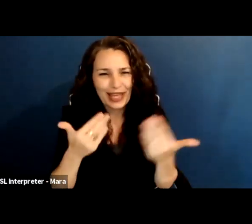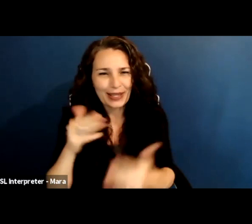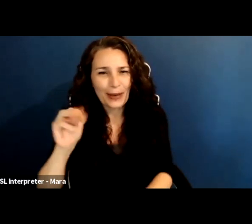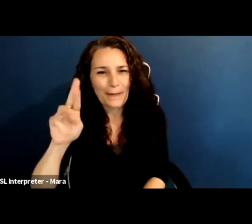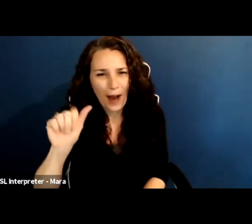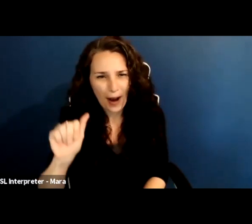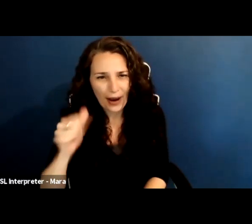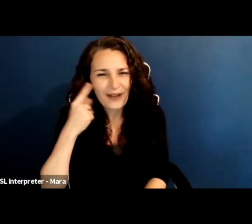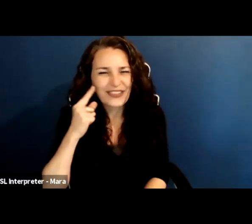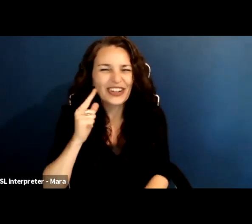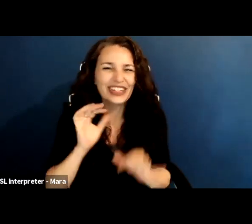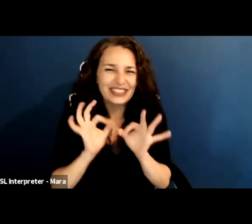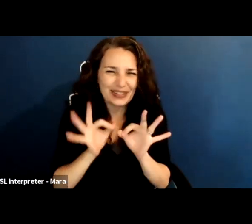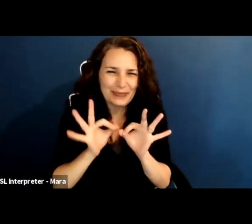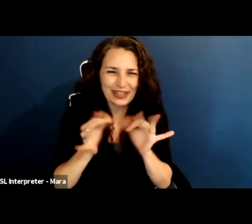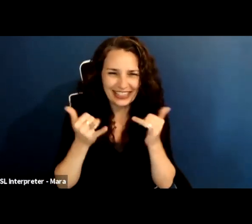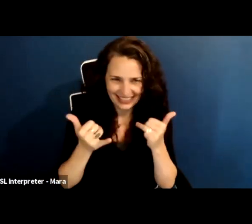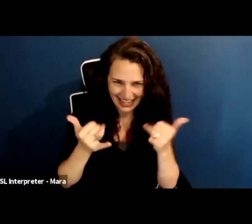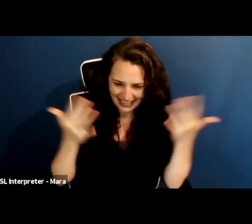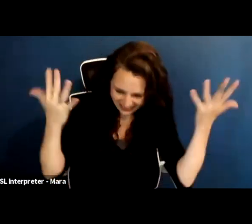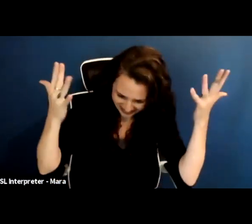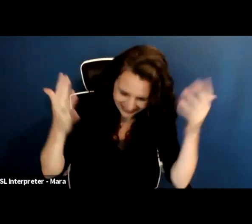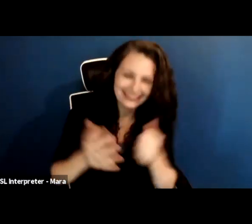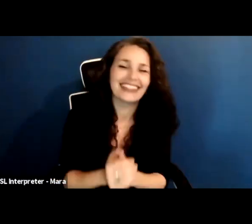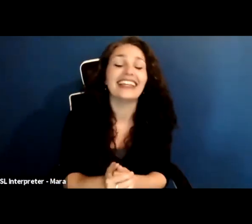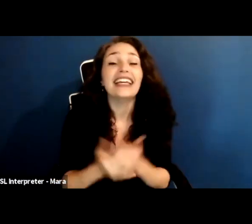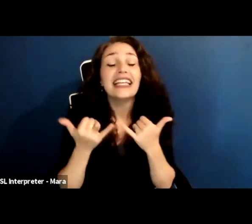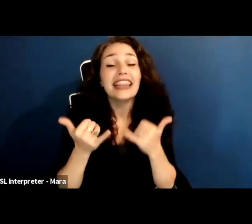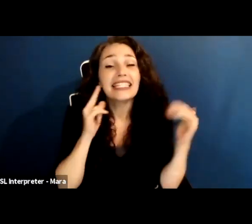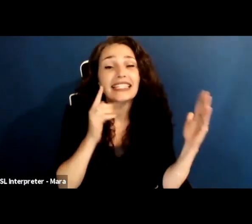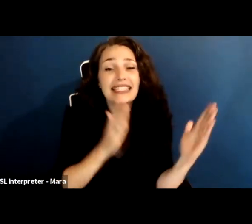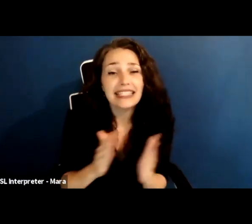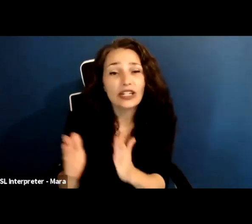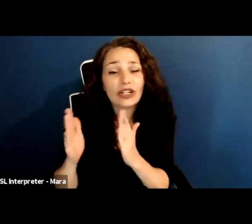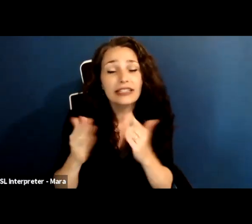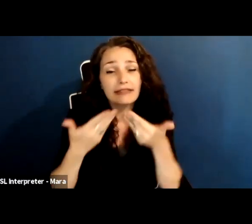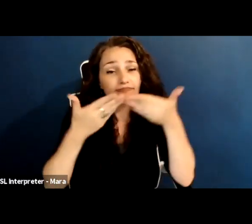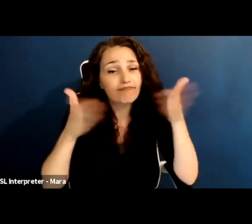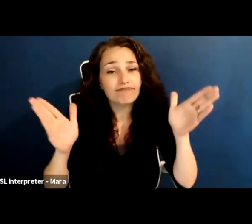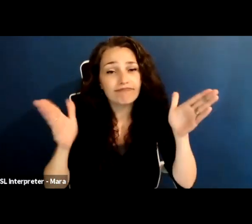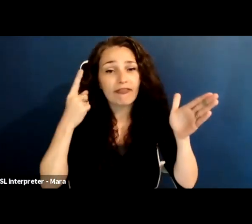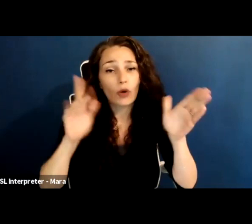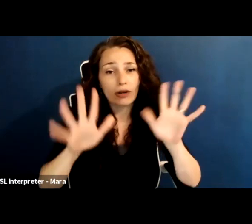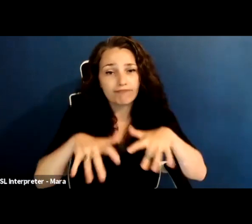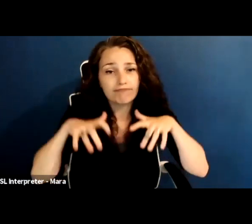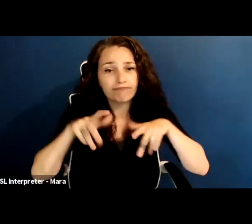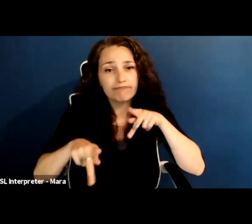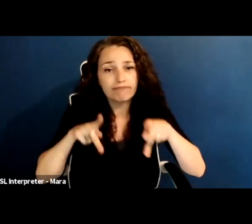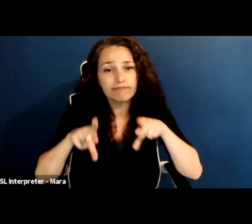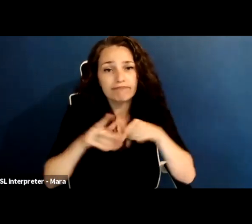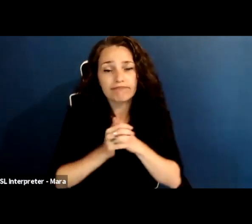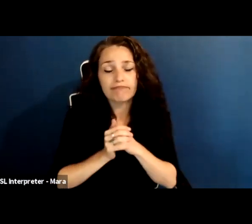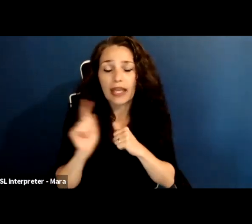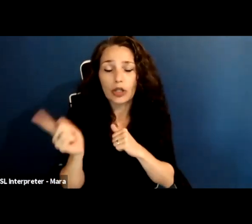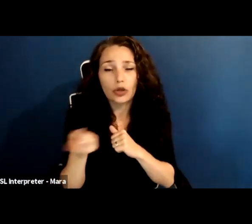for interpreting for us today. This series is open to the general public and you can check out our full lineup